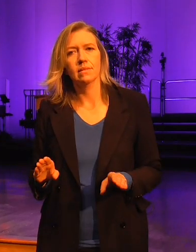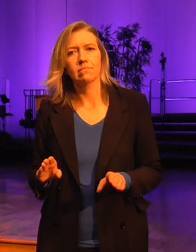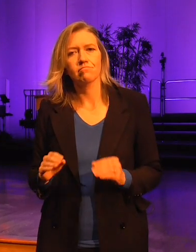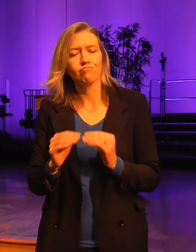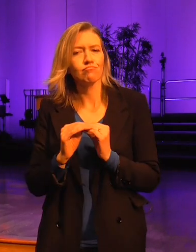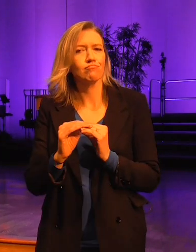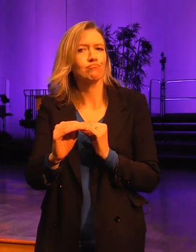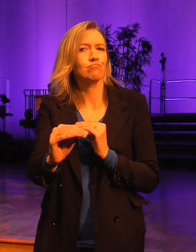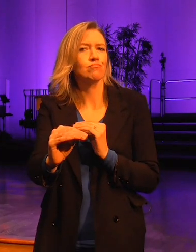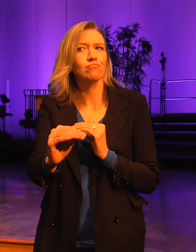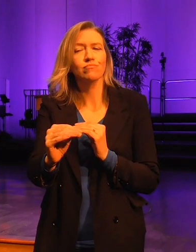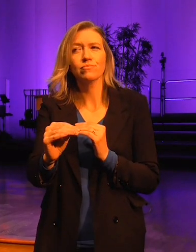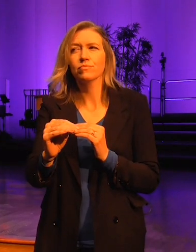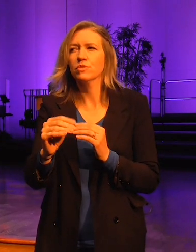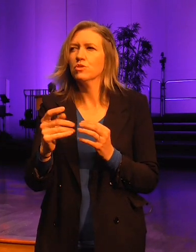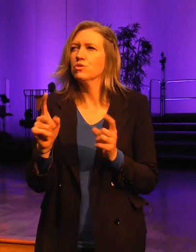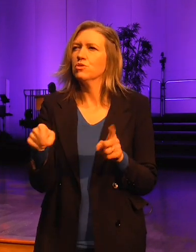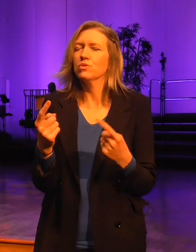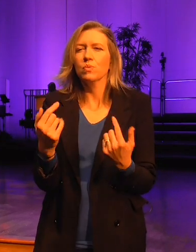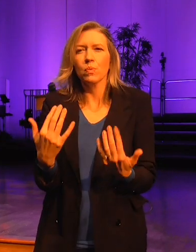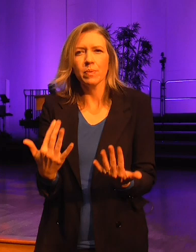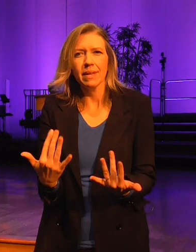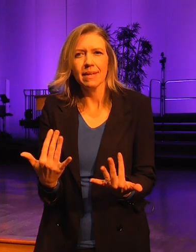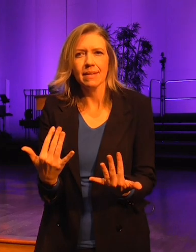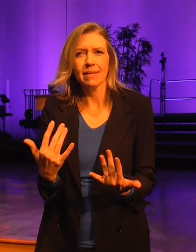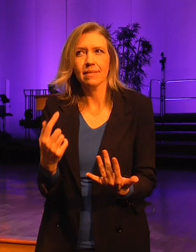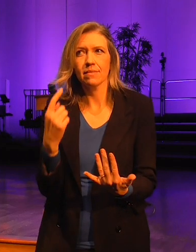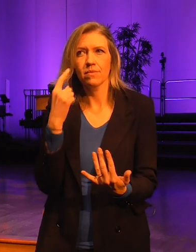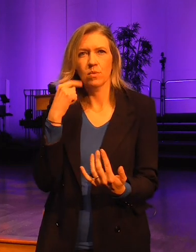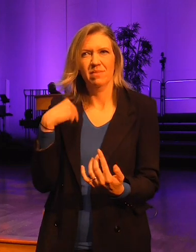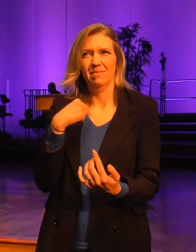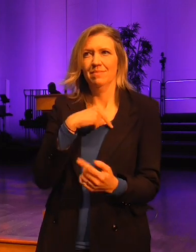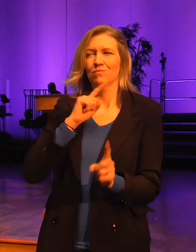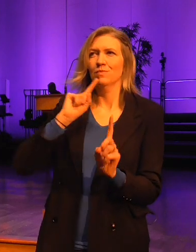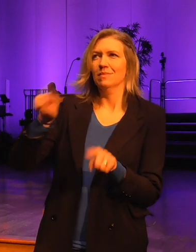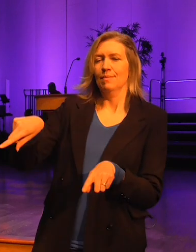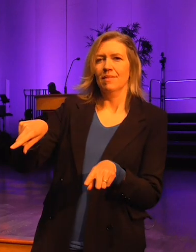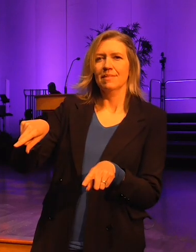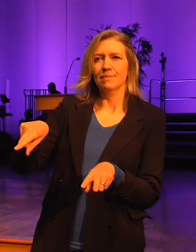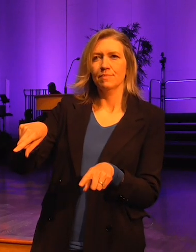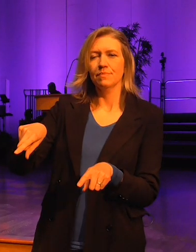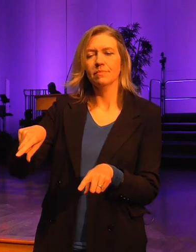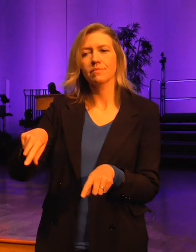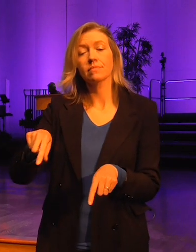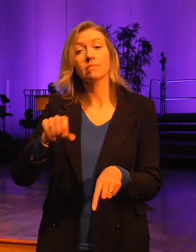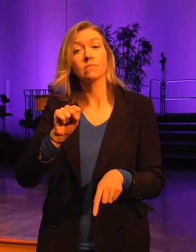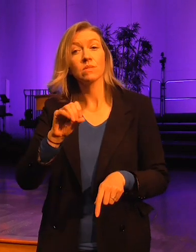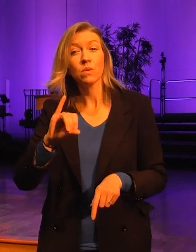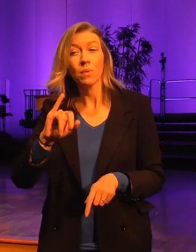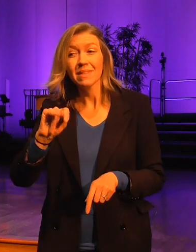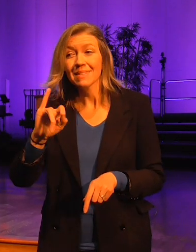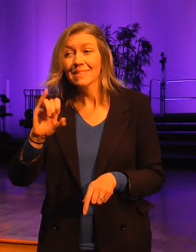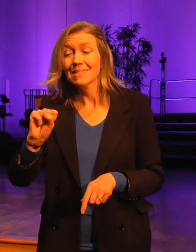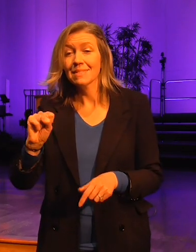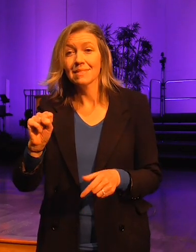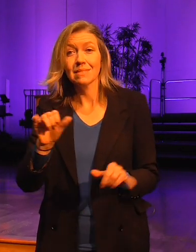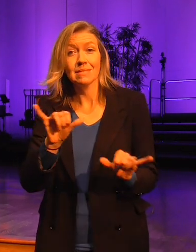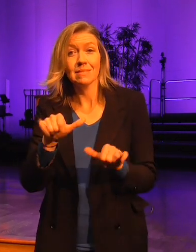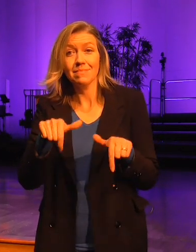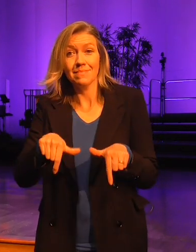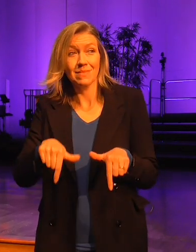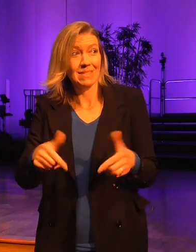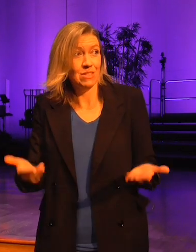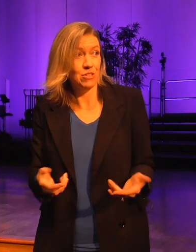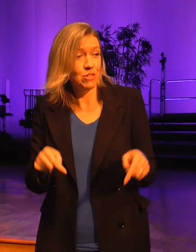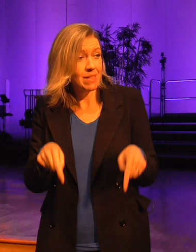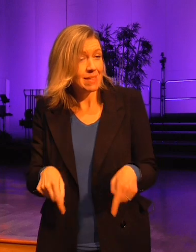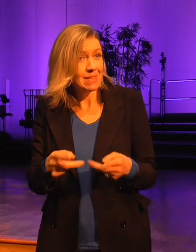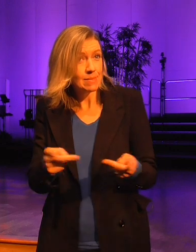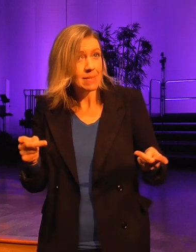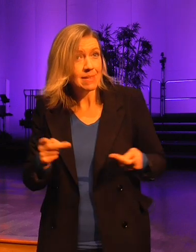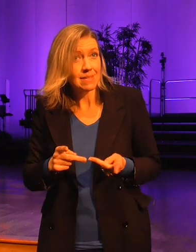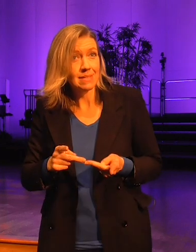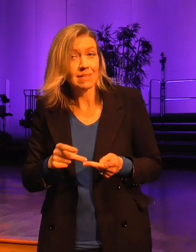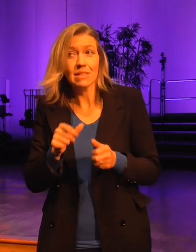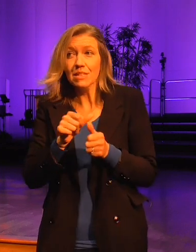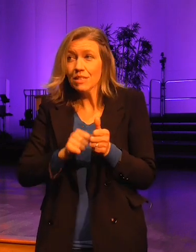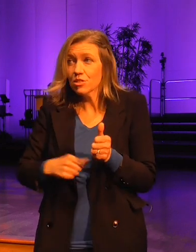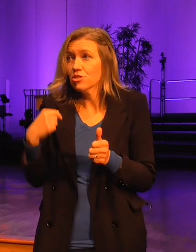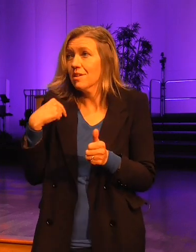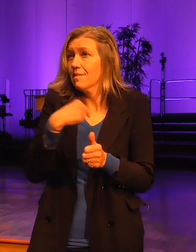waiting for us to respond and so it is here in this space that each one of us has the capacity